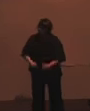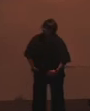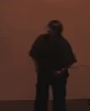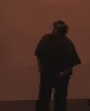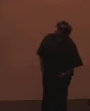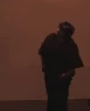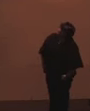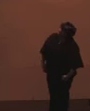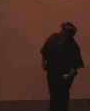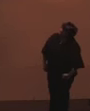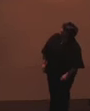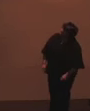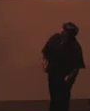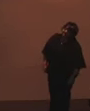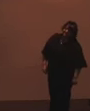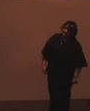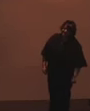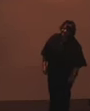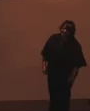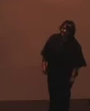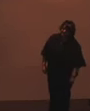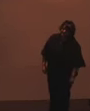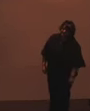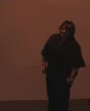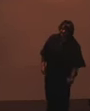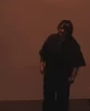I try to change the situation completely.